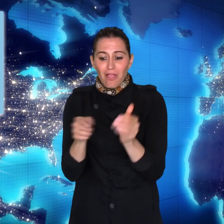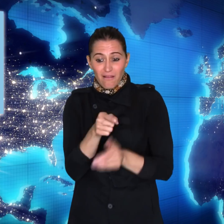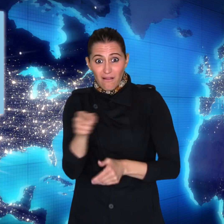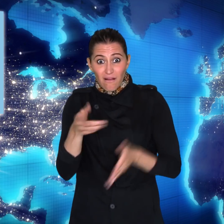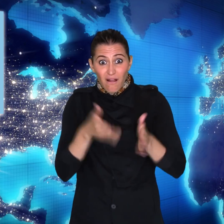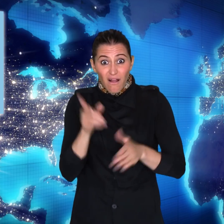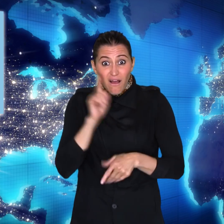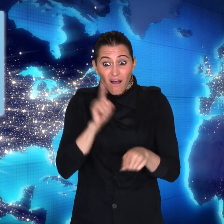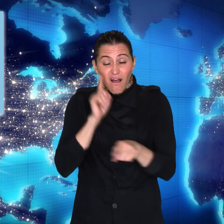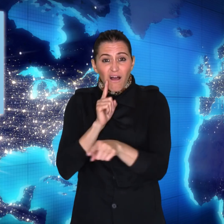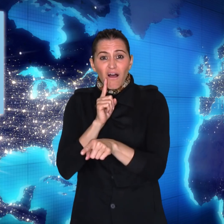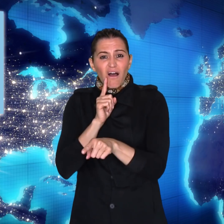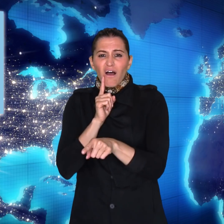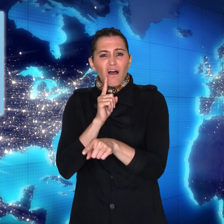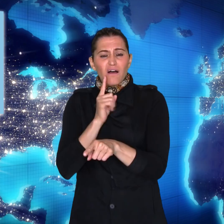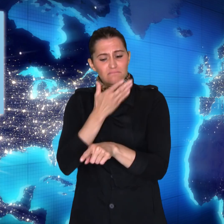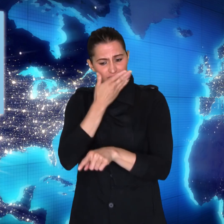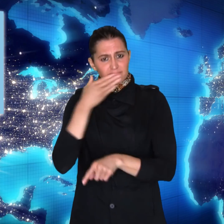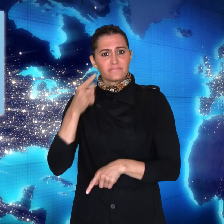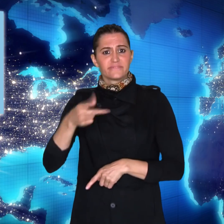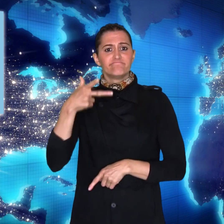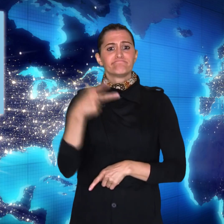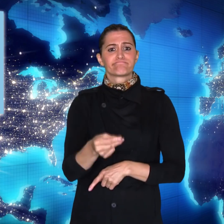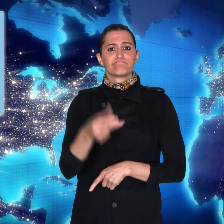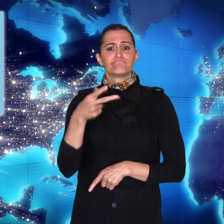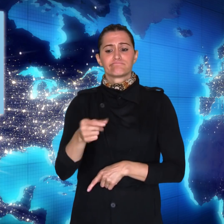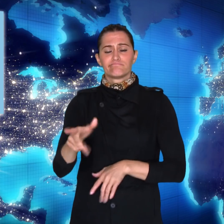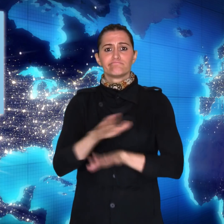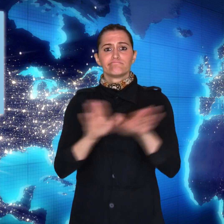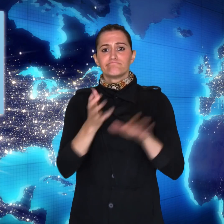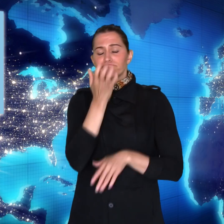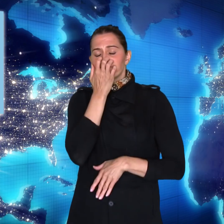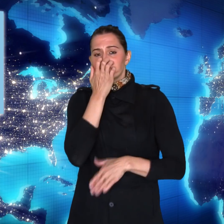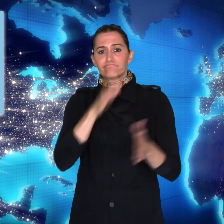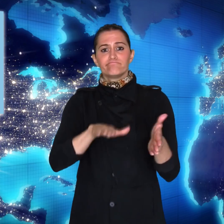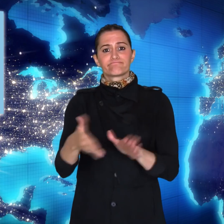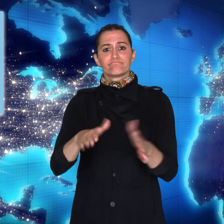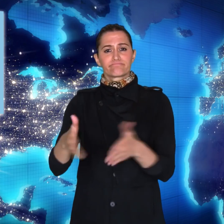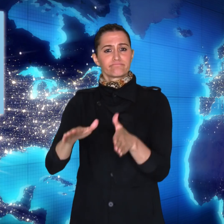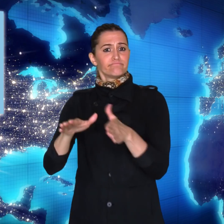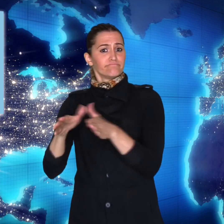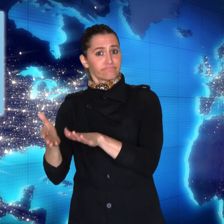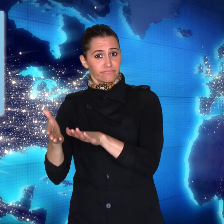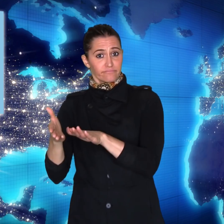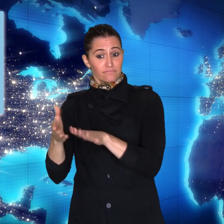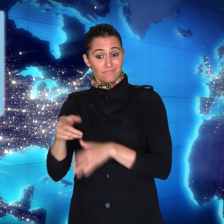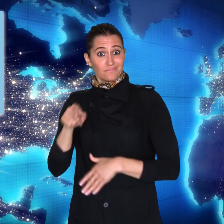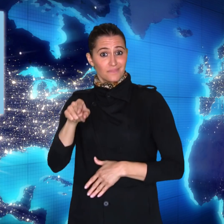by the American Kennel Club.